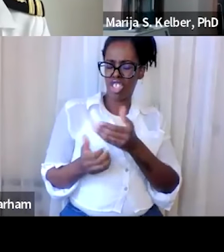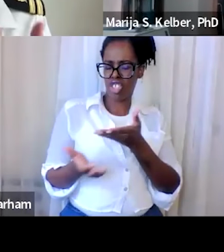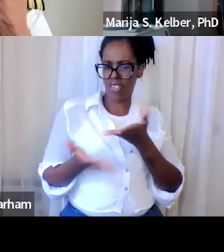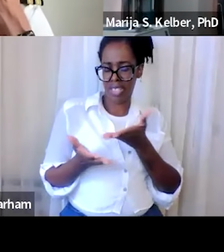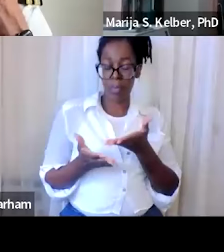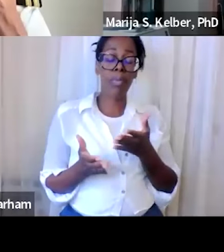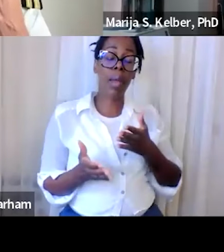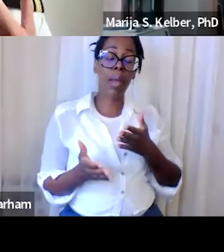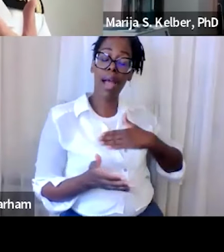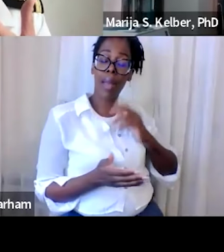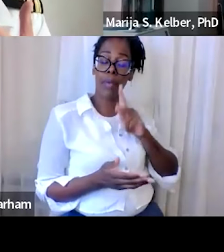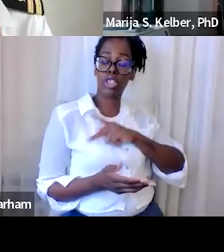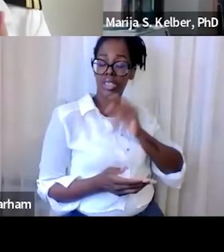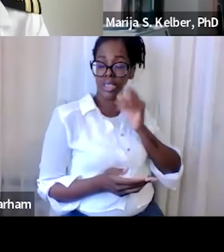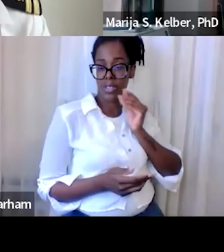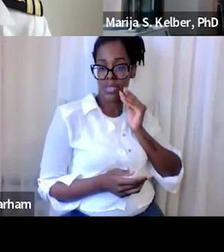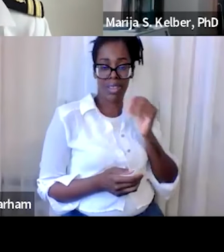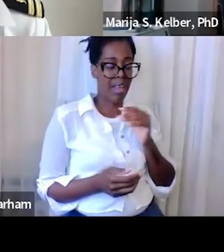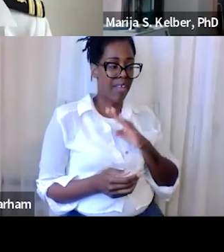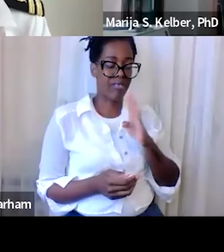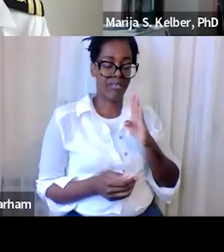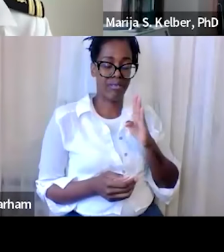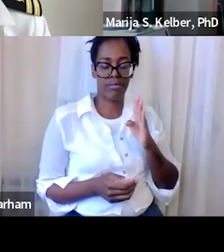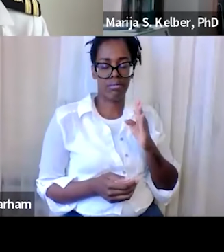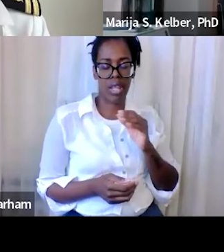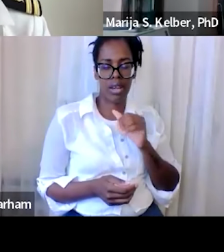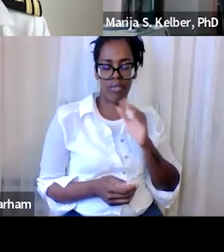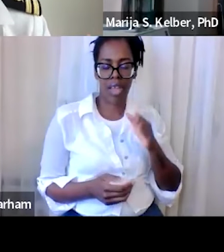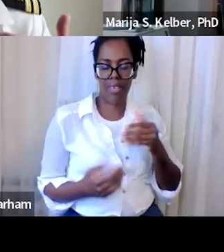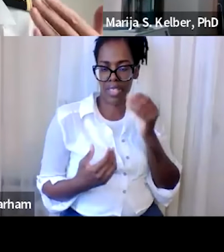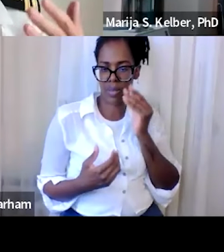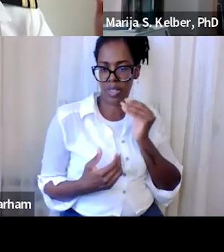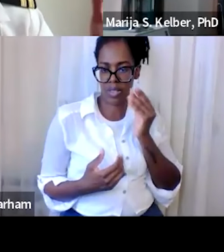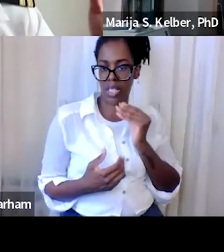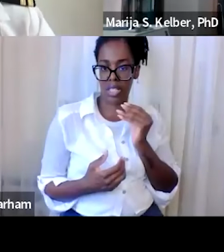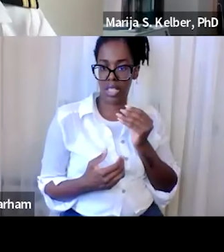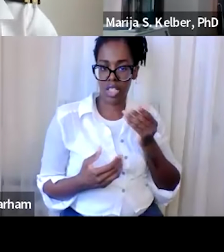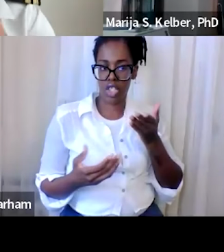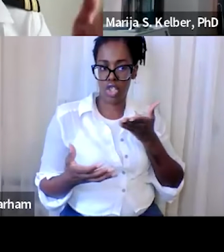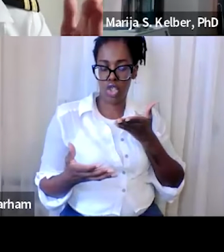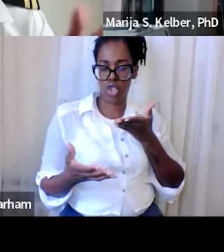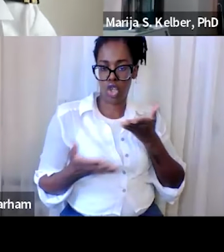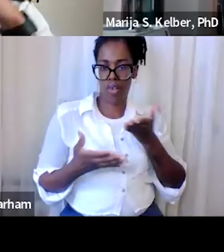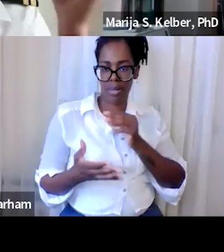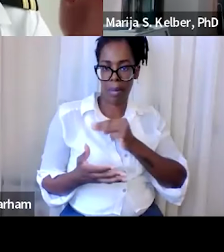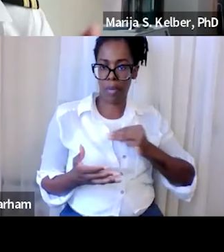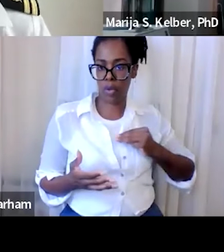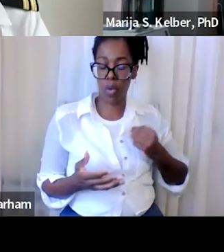I have not seen, I have not had the experience of any service member I've worked with, literally, I mean, I went on a ship around the world